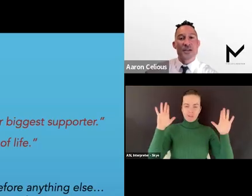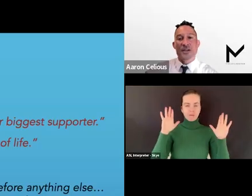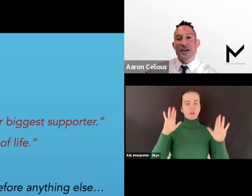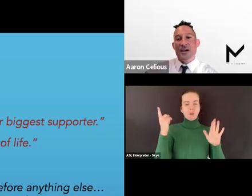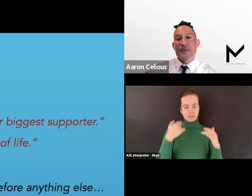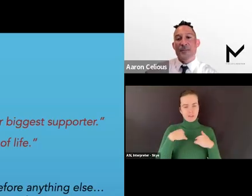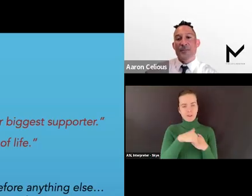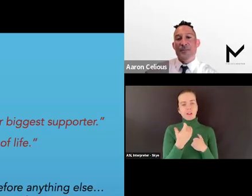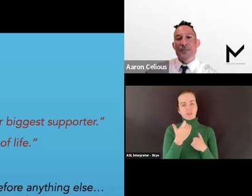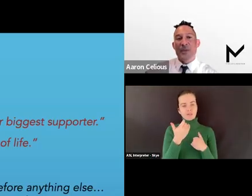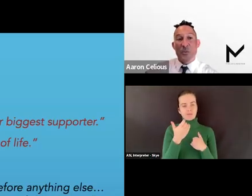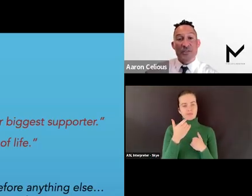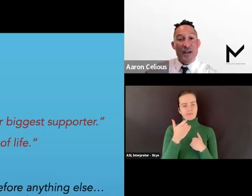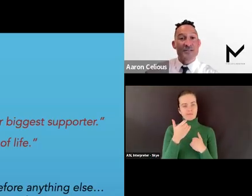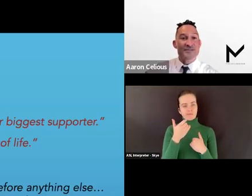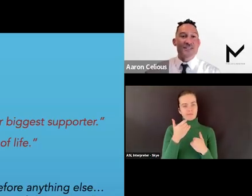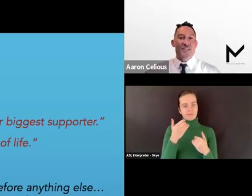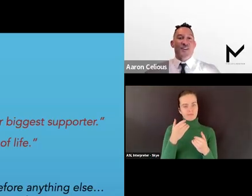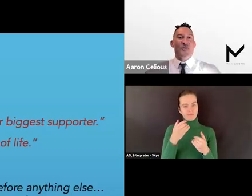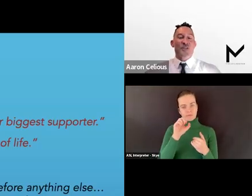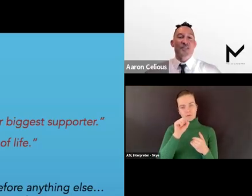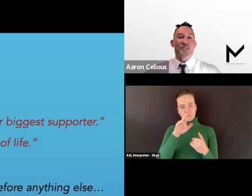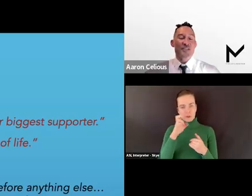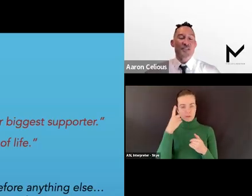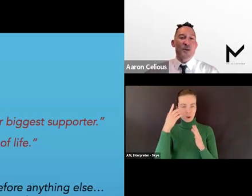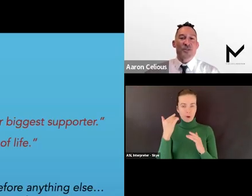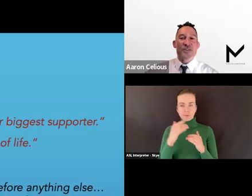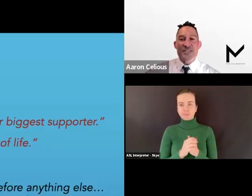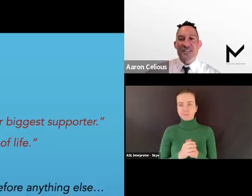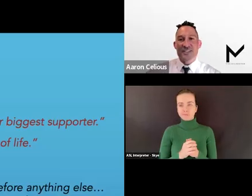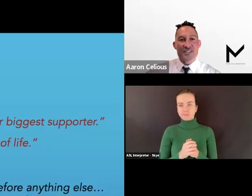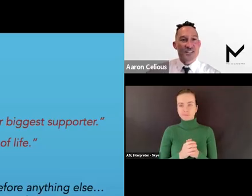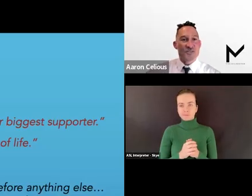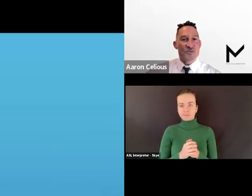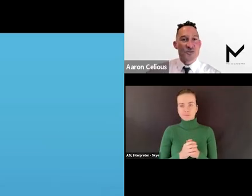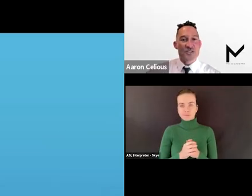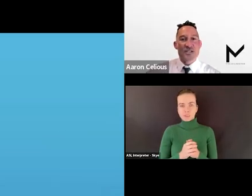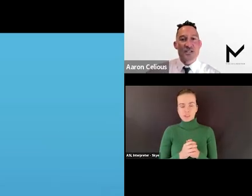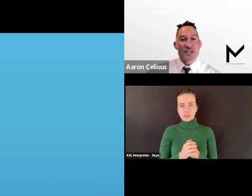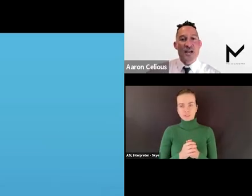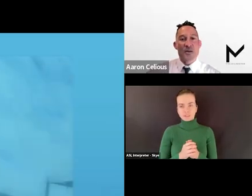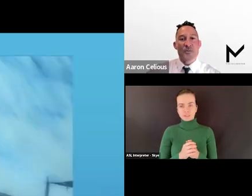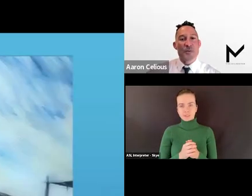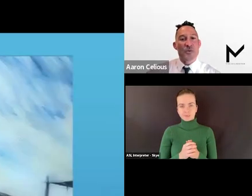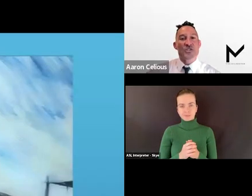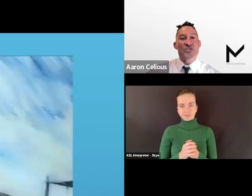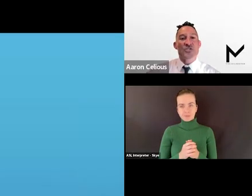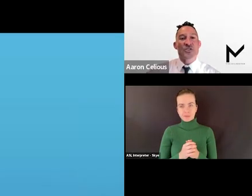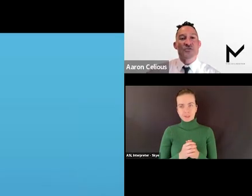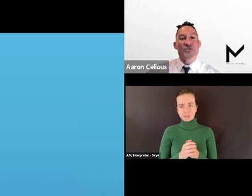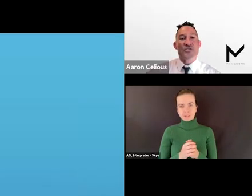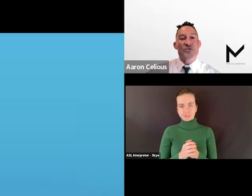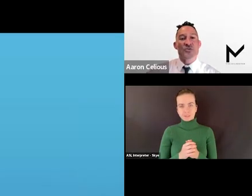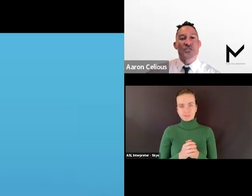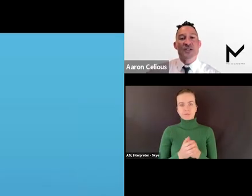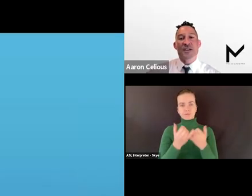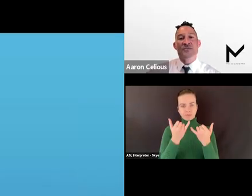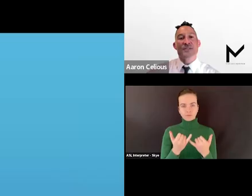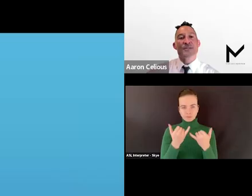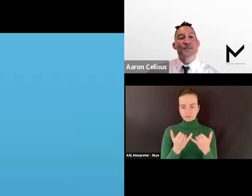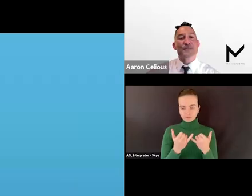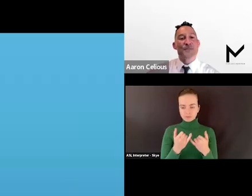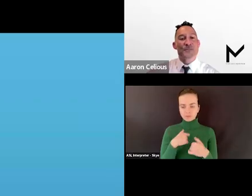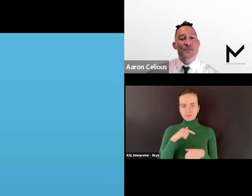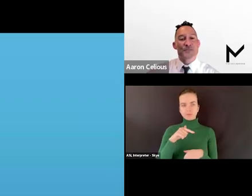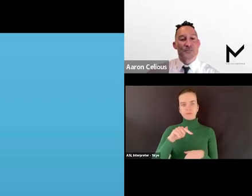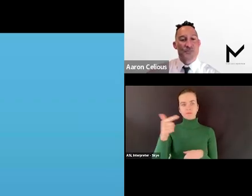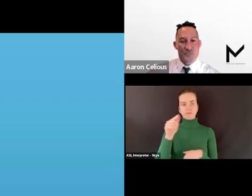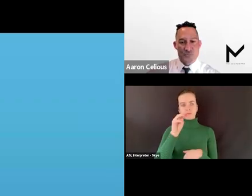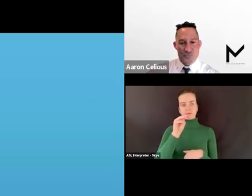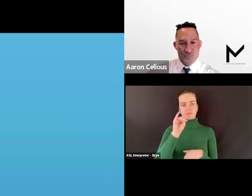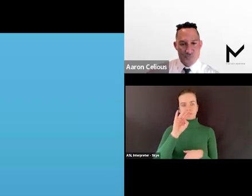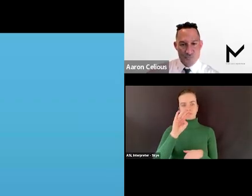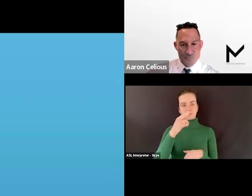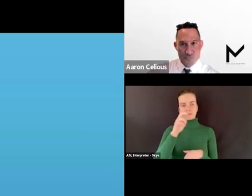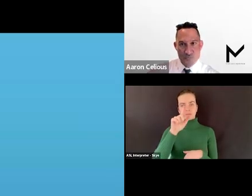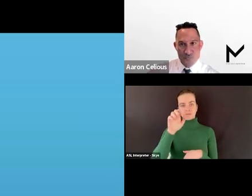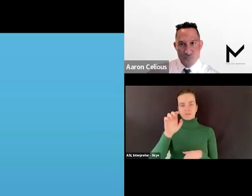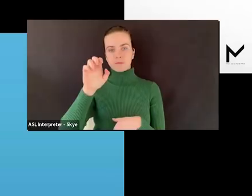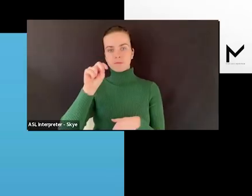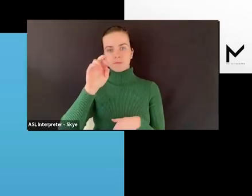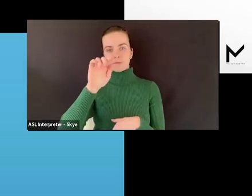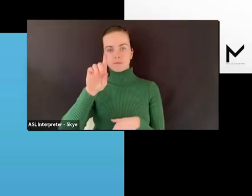hope. And with that uplifting result, I am going to turn it over to Michelle Enfield.